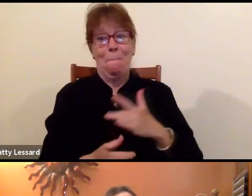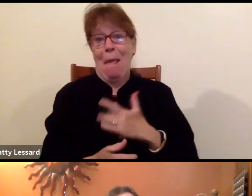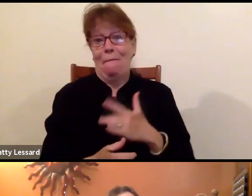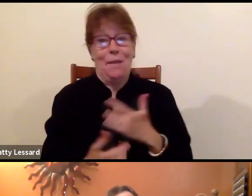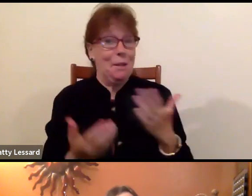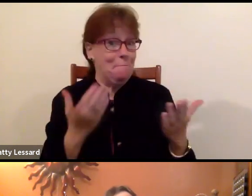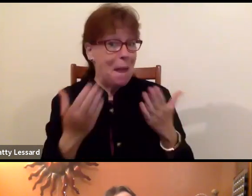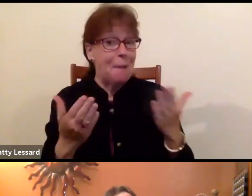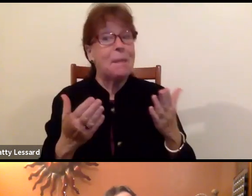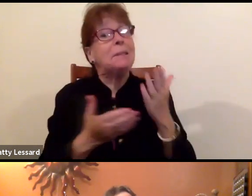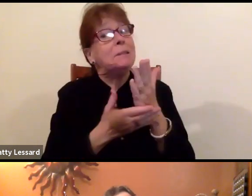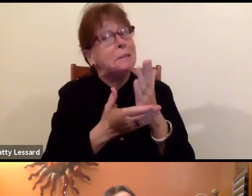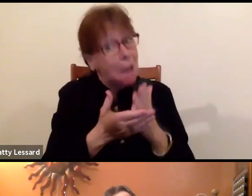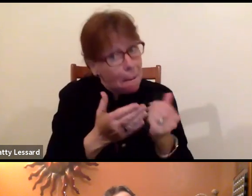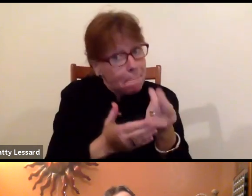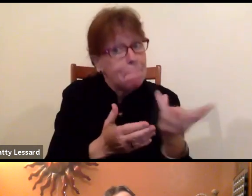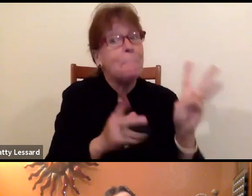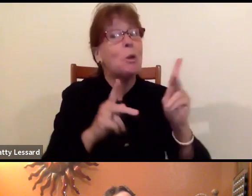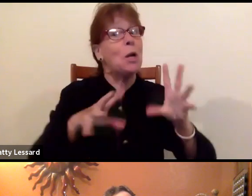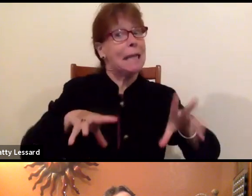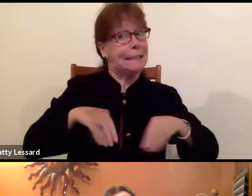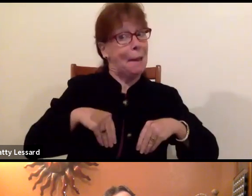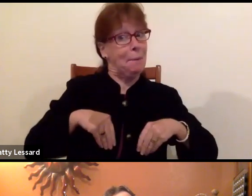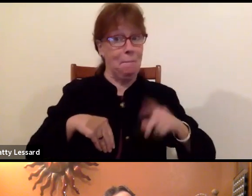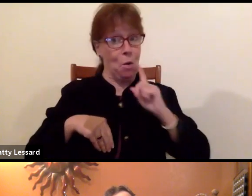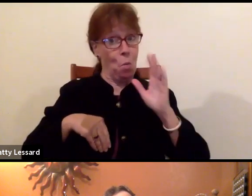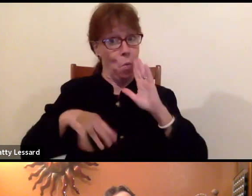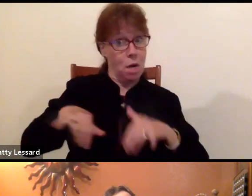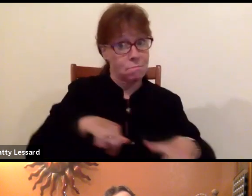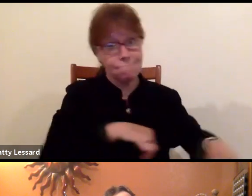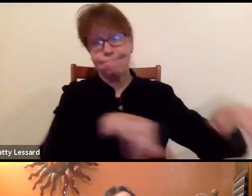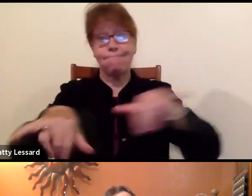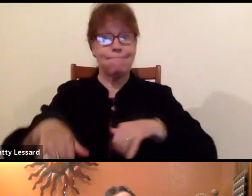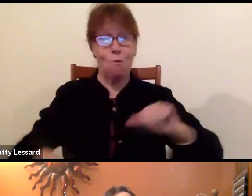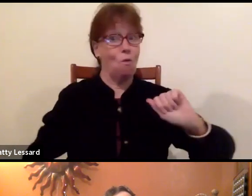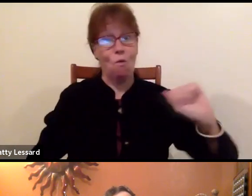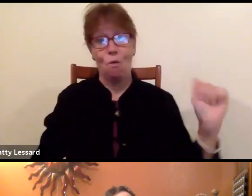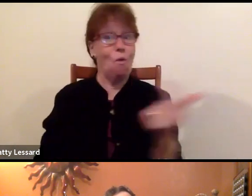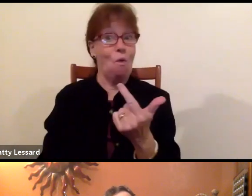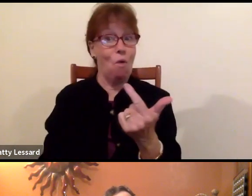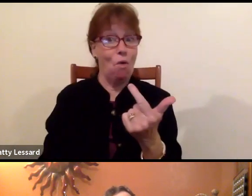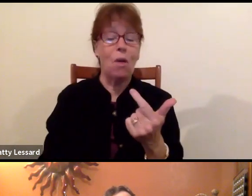to want to stick a chip in their mouth and learn how to read tongue vibrations and walk around with this device that